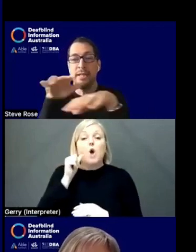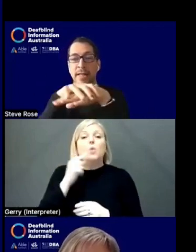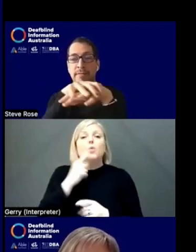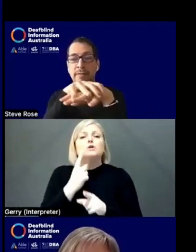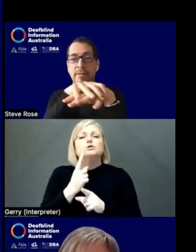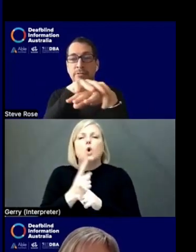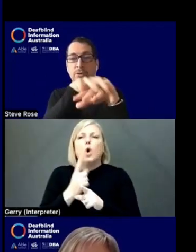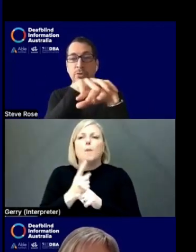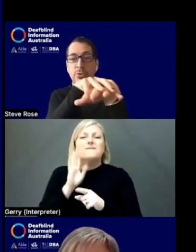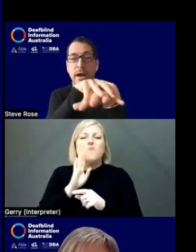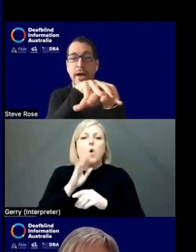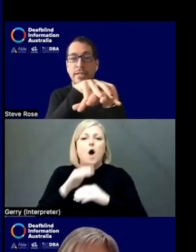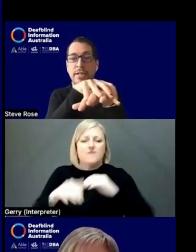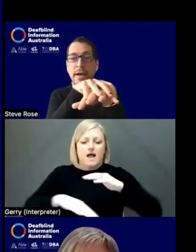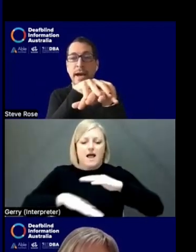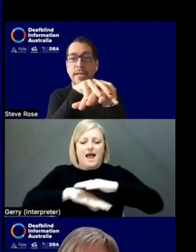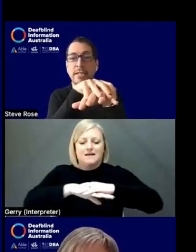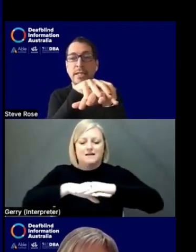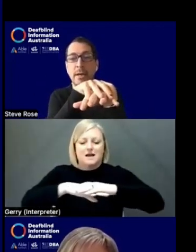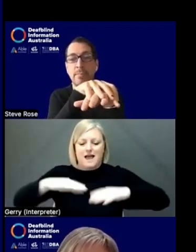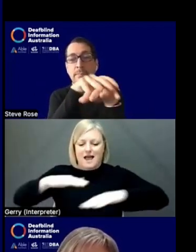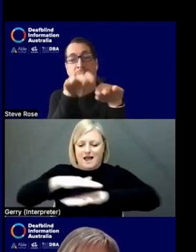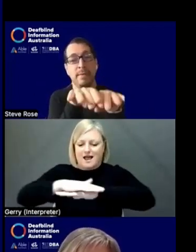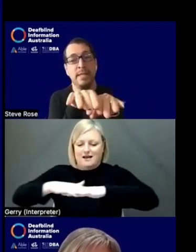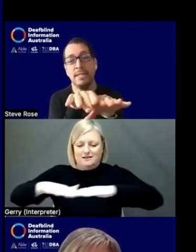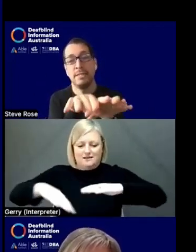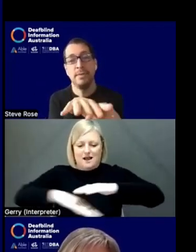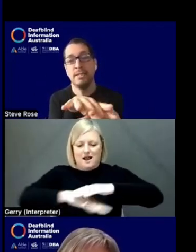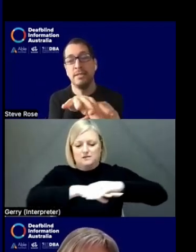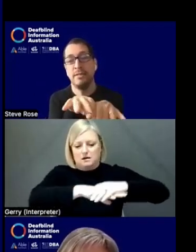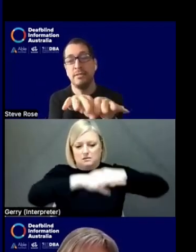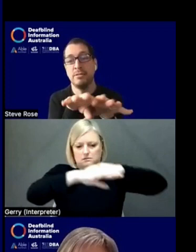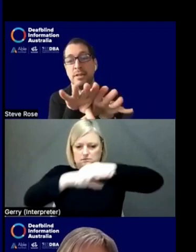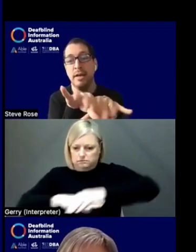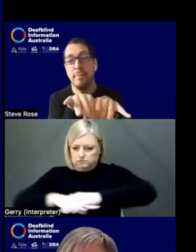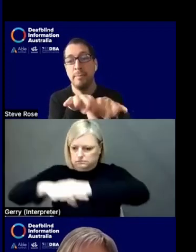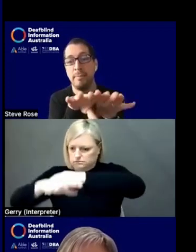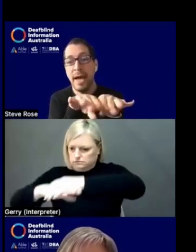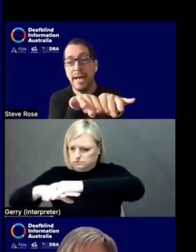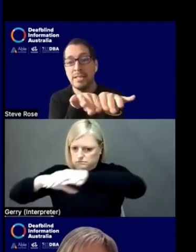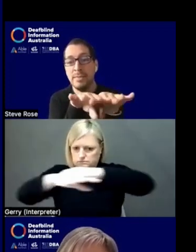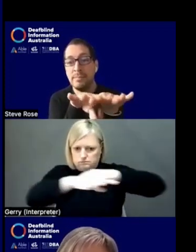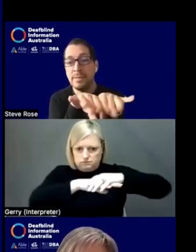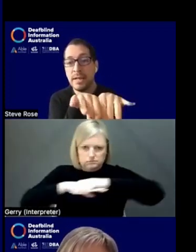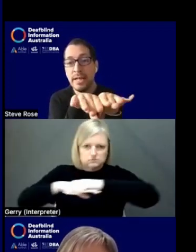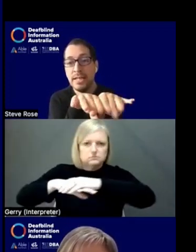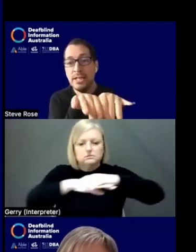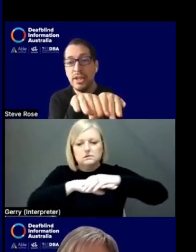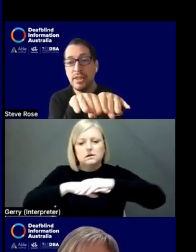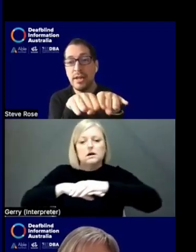in that very formal under your hand. But maybe there's some bits around hands being beside each other,